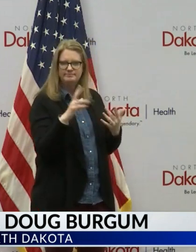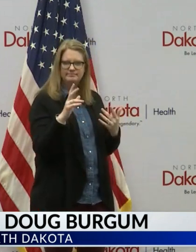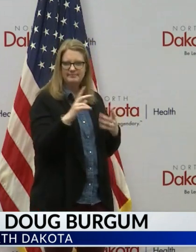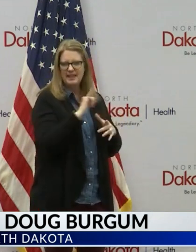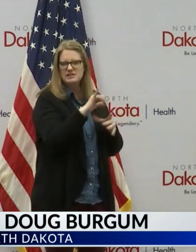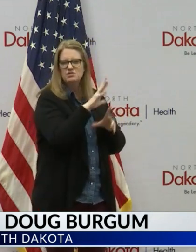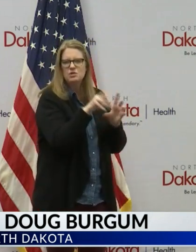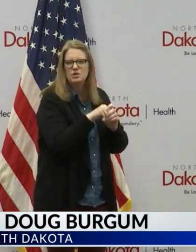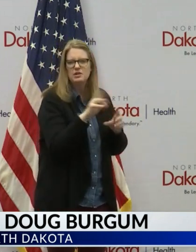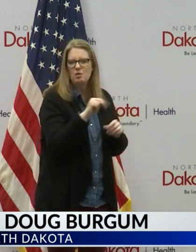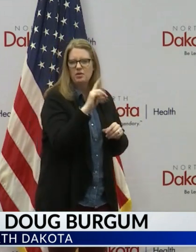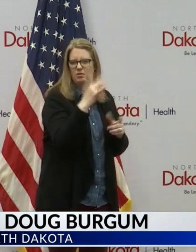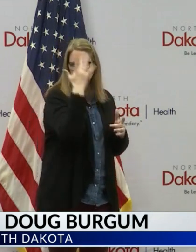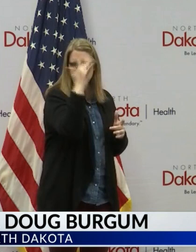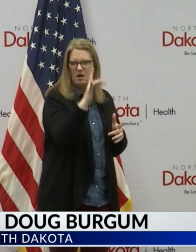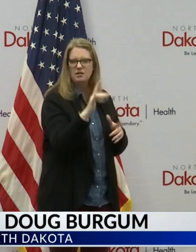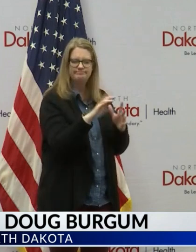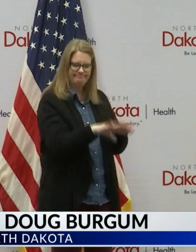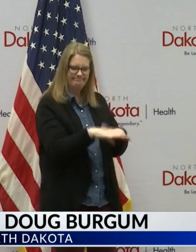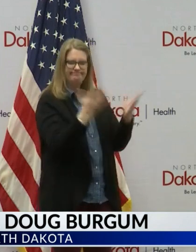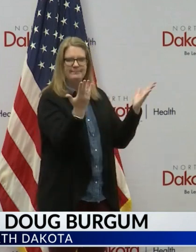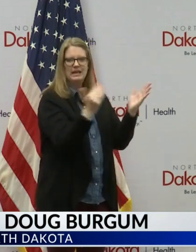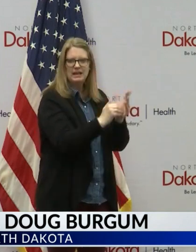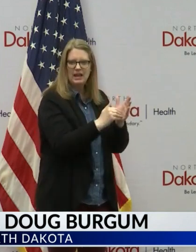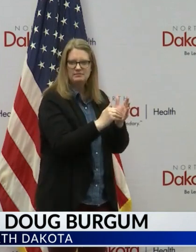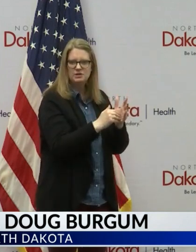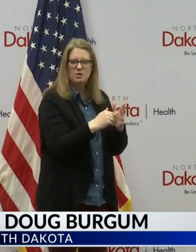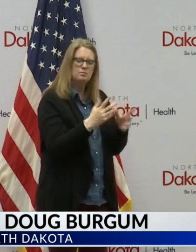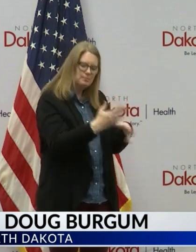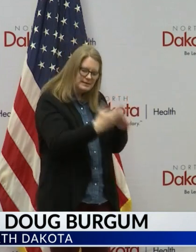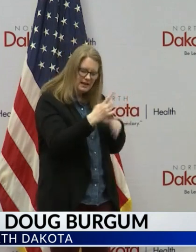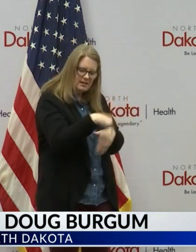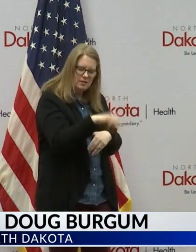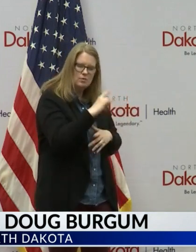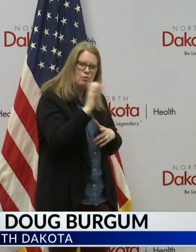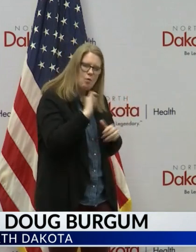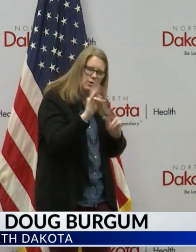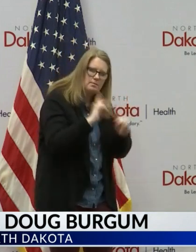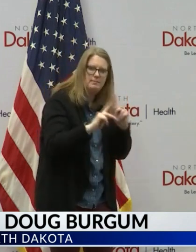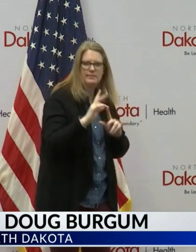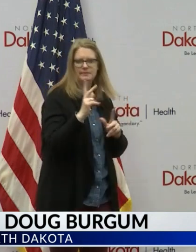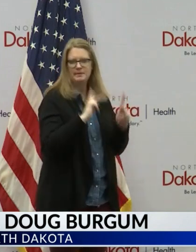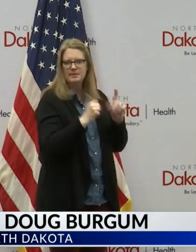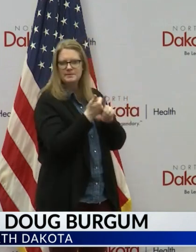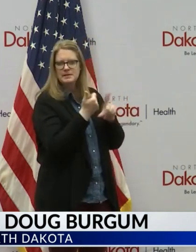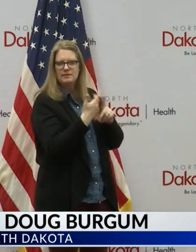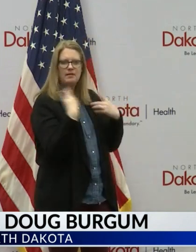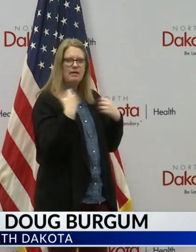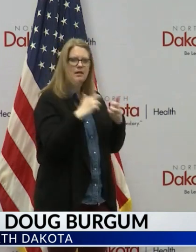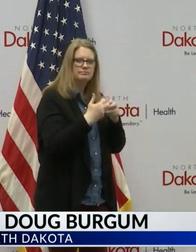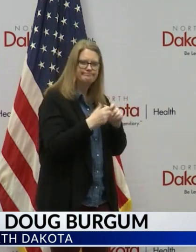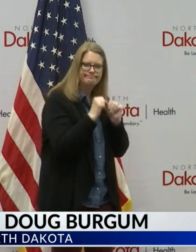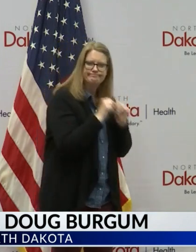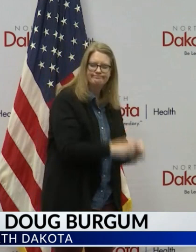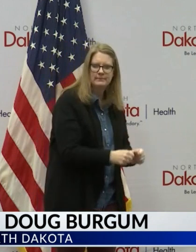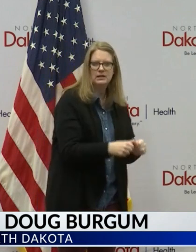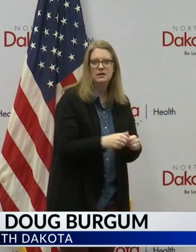UP AGAIN PROTECTING THE MOST VULNERABLE, THE KEY COMPONENT OF THE ND SMART RESTART PLAN.